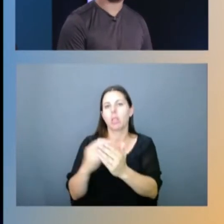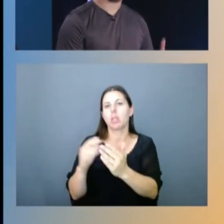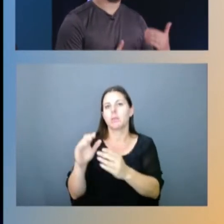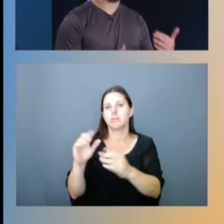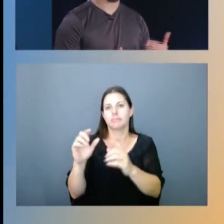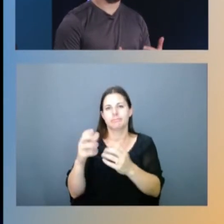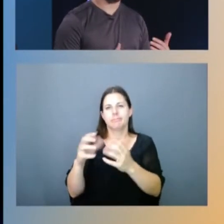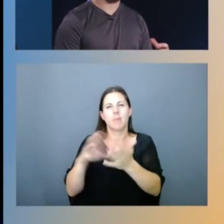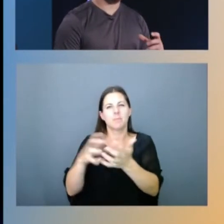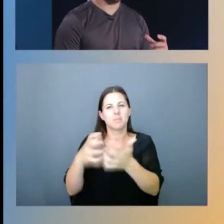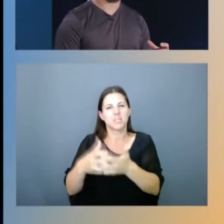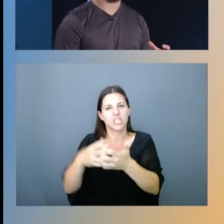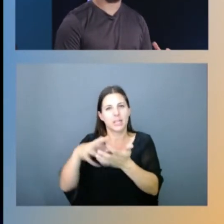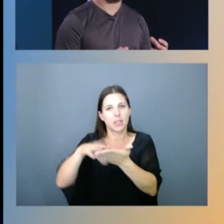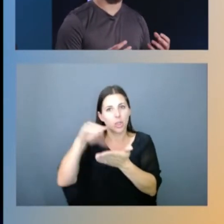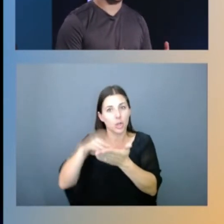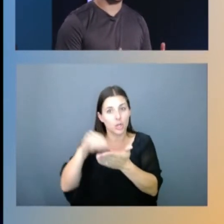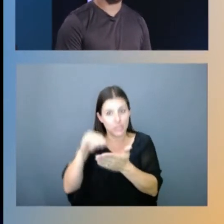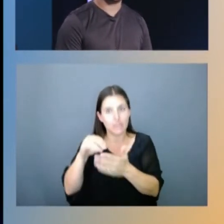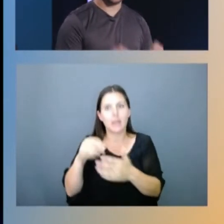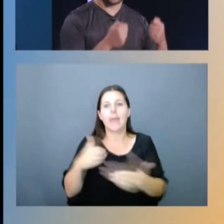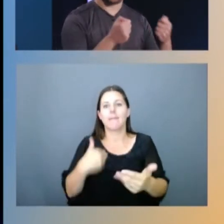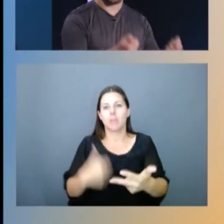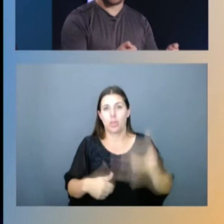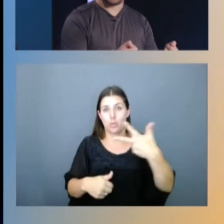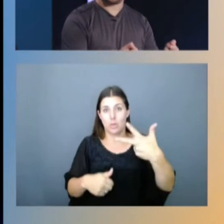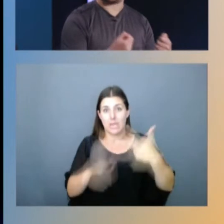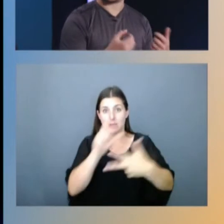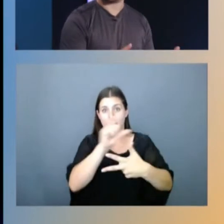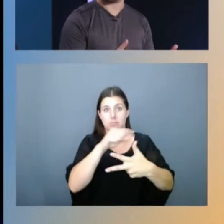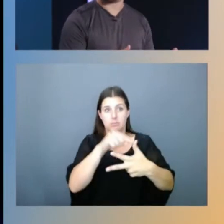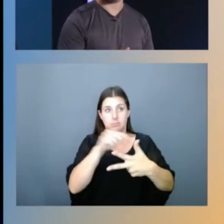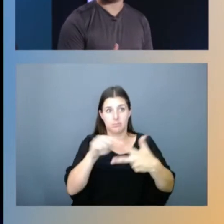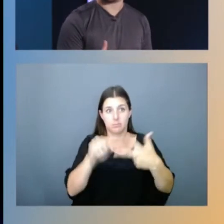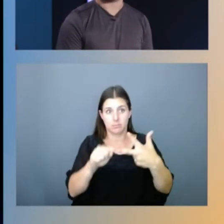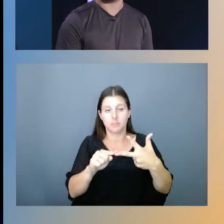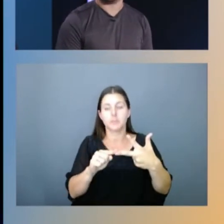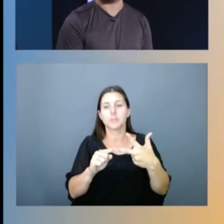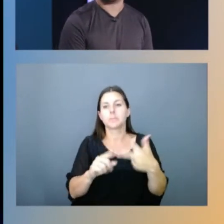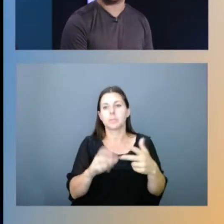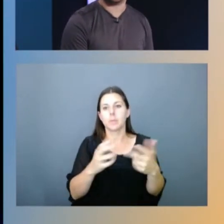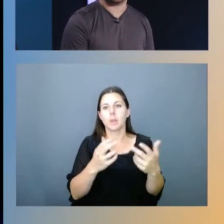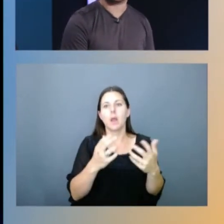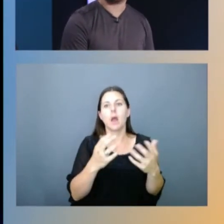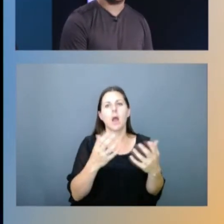It has three major components to it, a compiler, a run time and a set of developer tools.